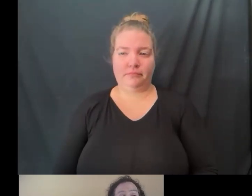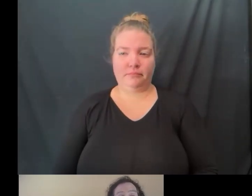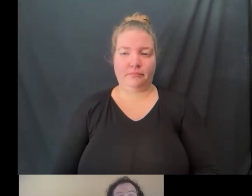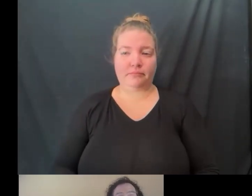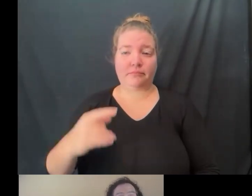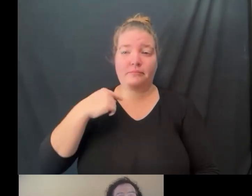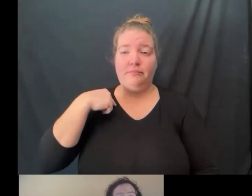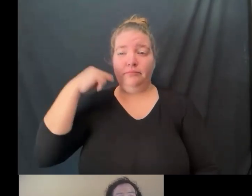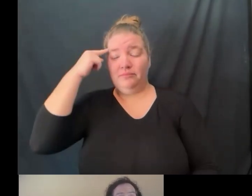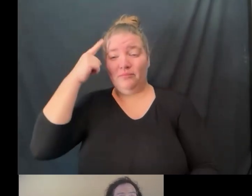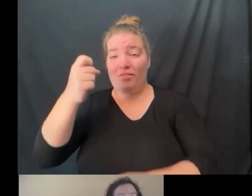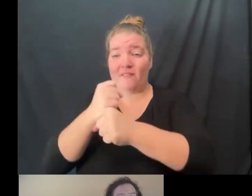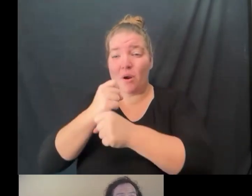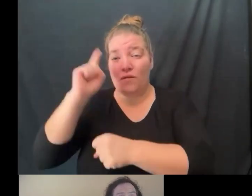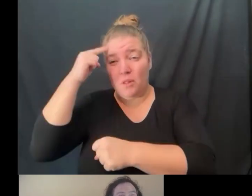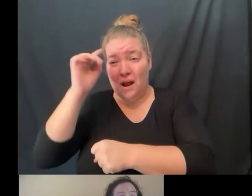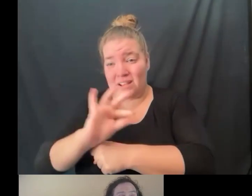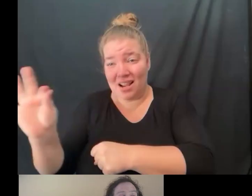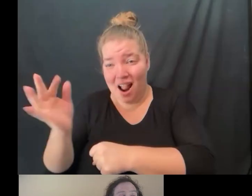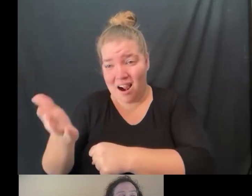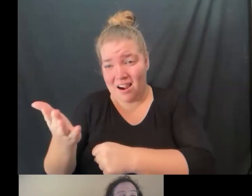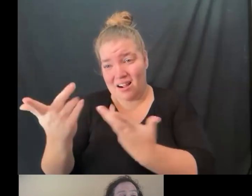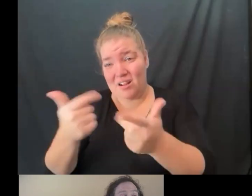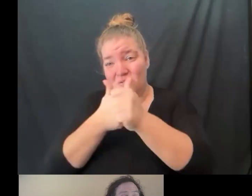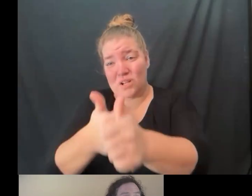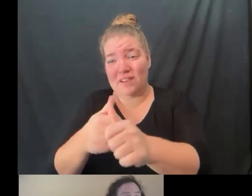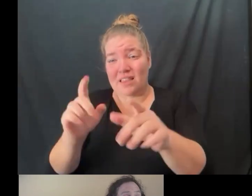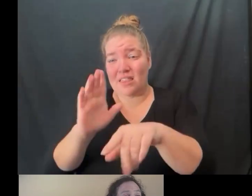So, Sherri, I'm assuming you're working for a federal government